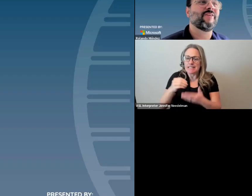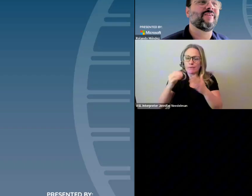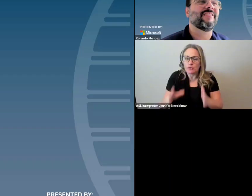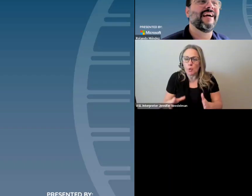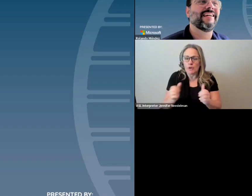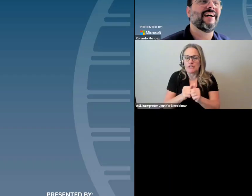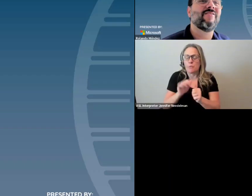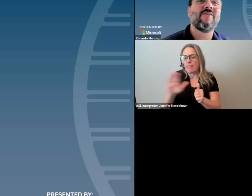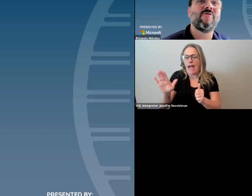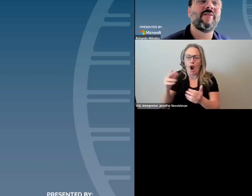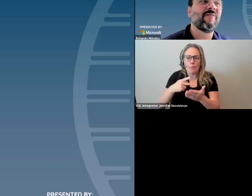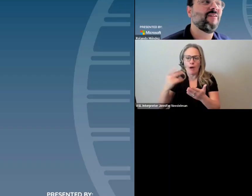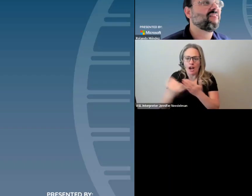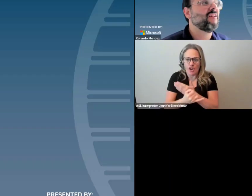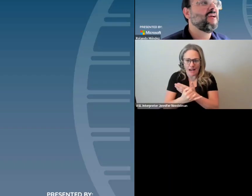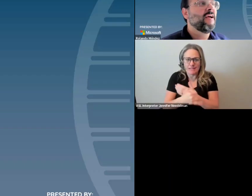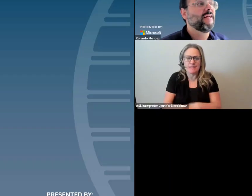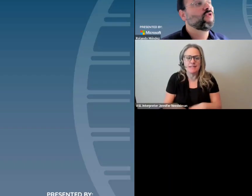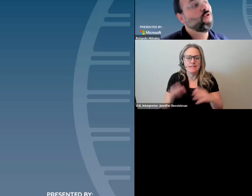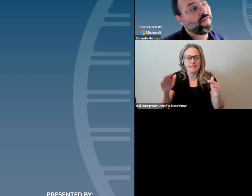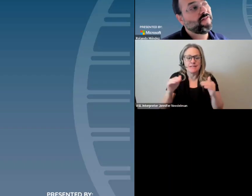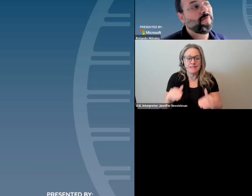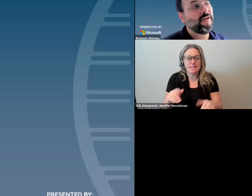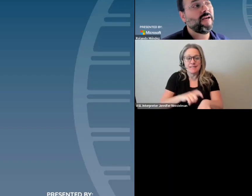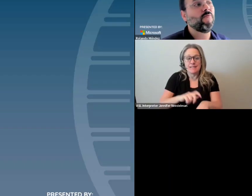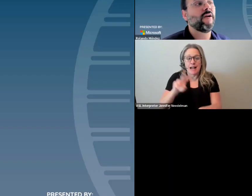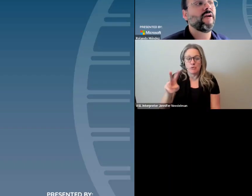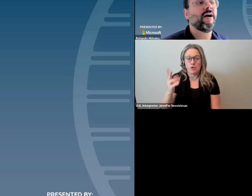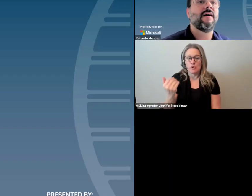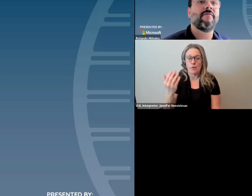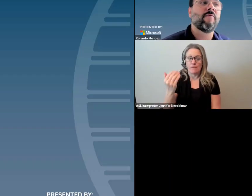project on tactile coding blocks. At 2:15 PM we have,